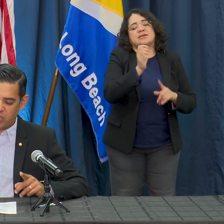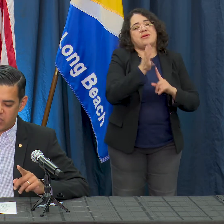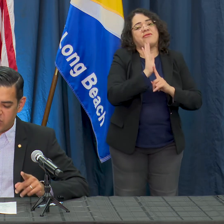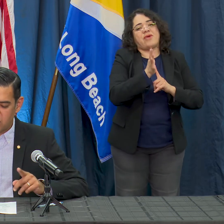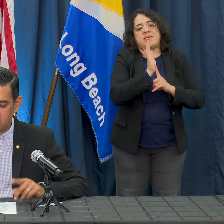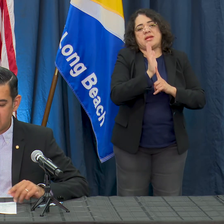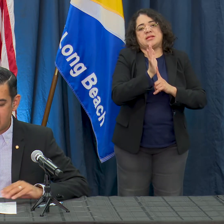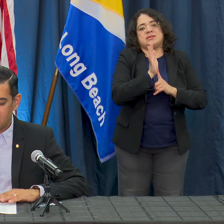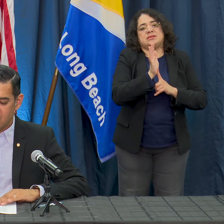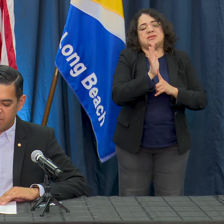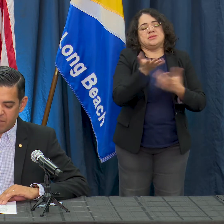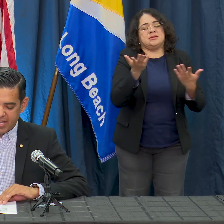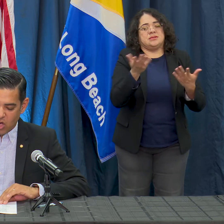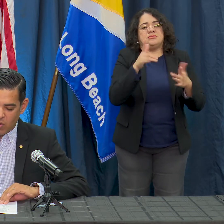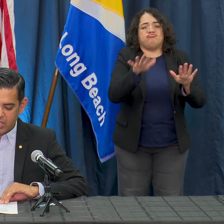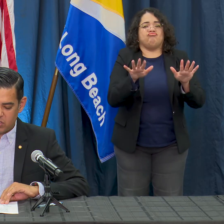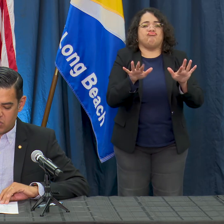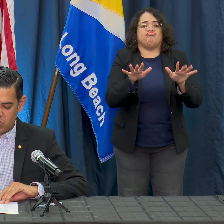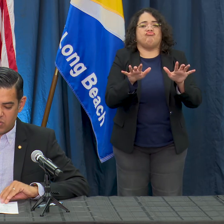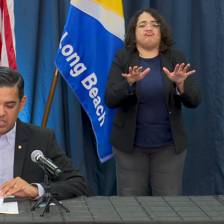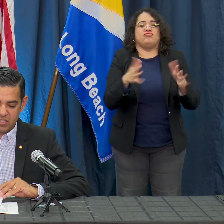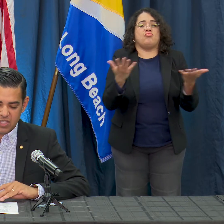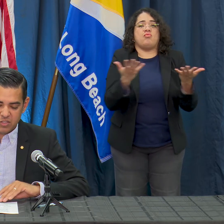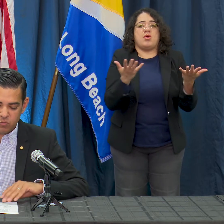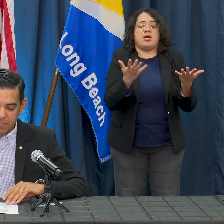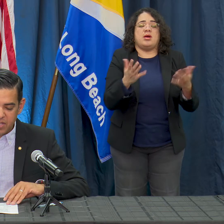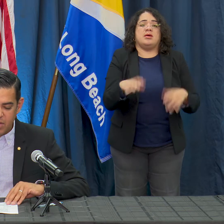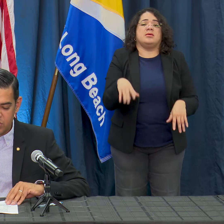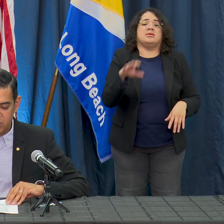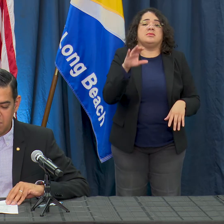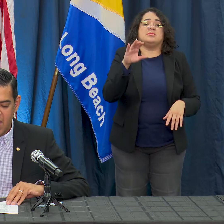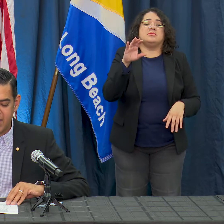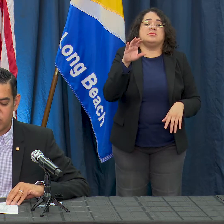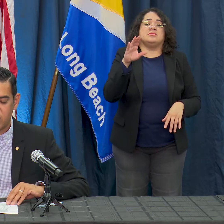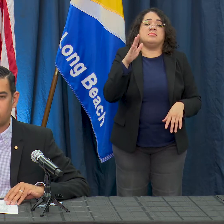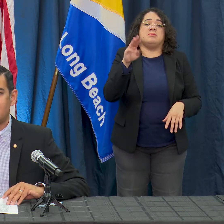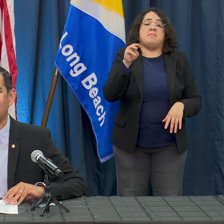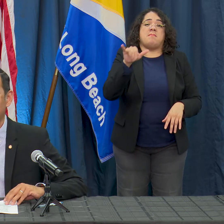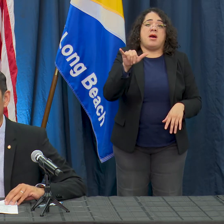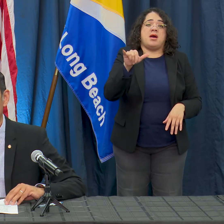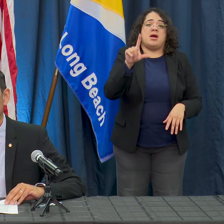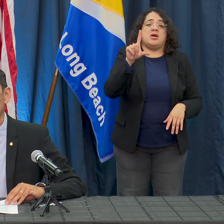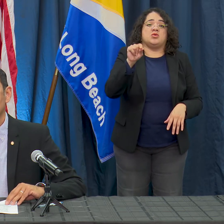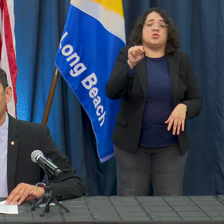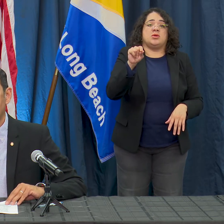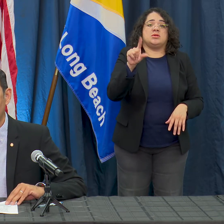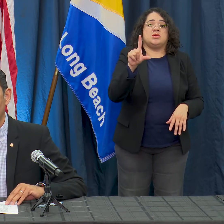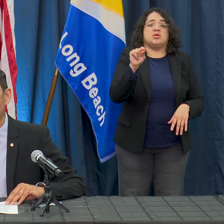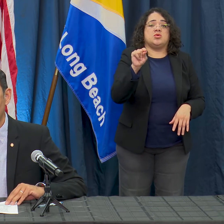can do so today by going to the census website which is my2020census.gov.